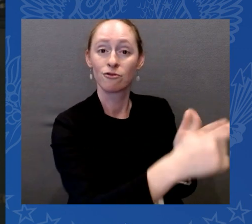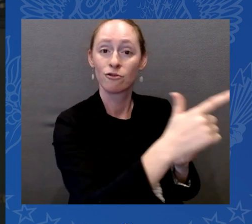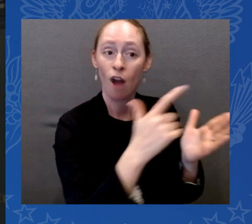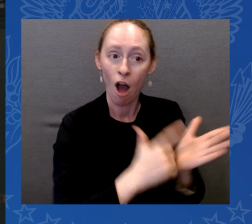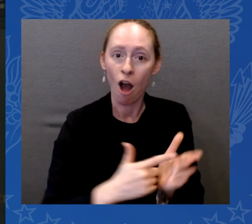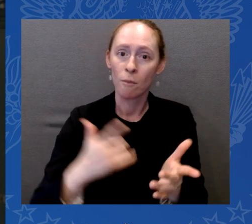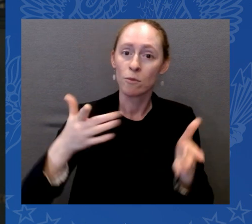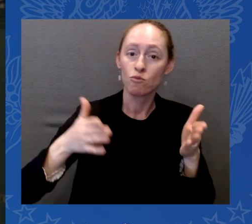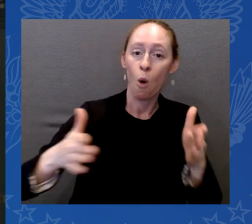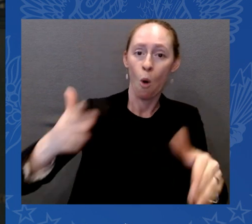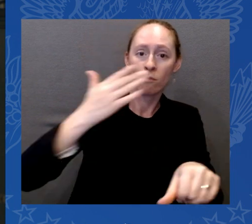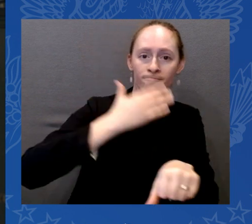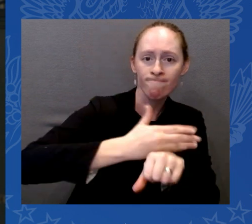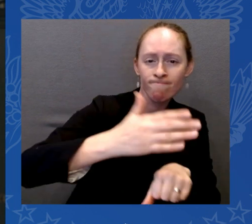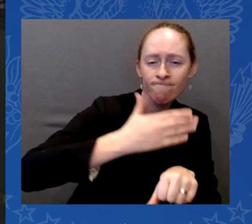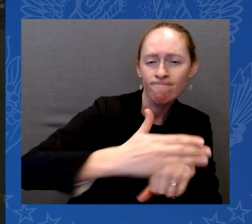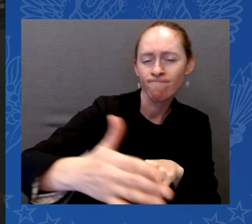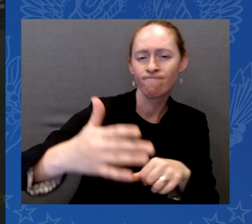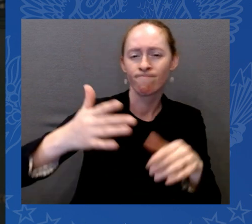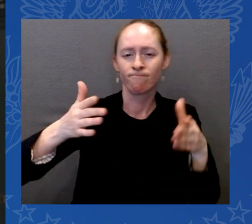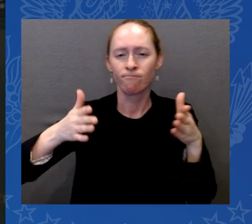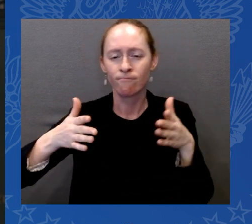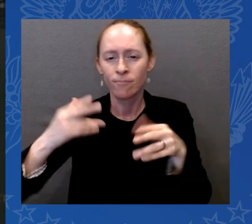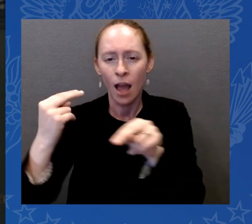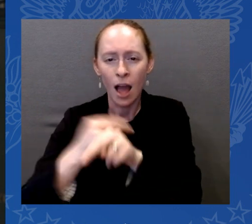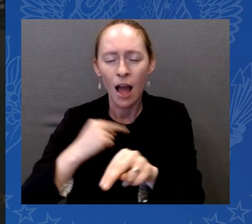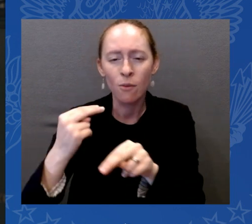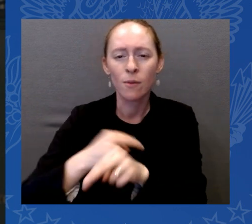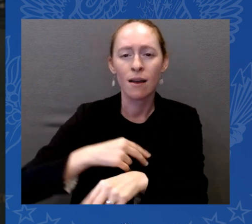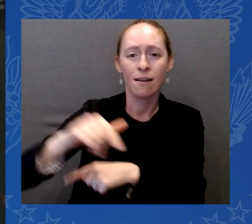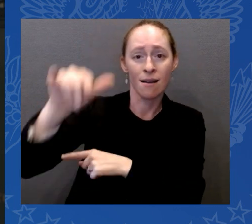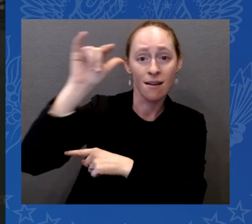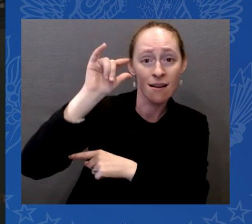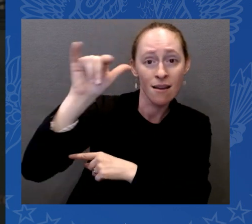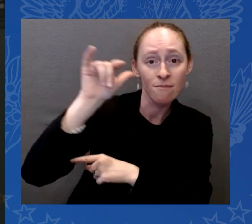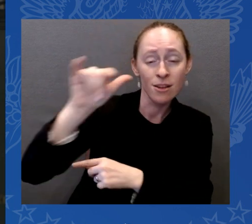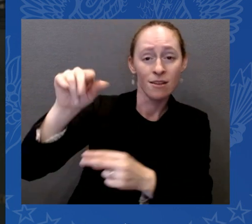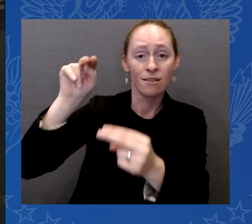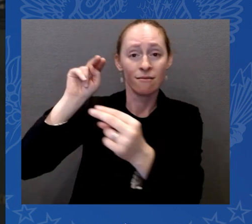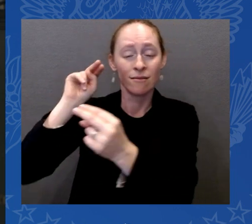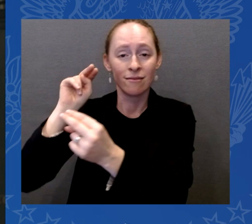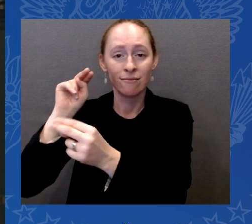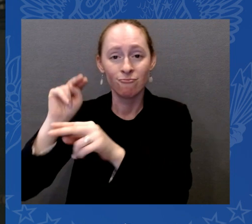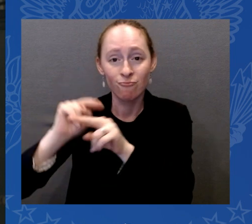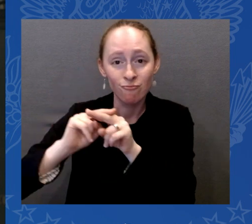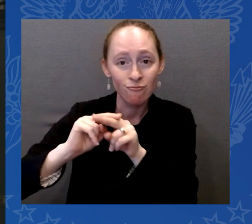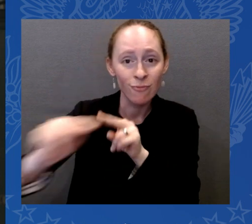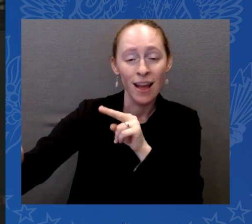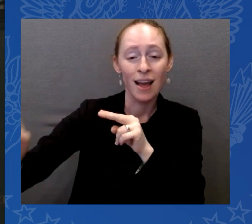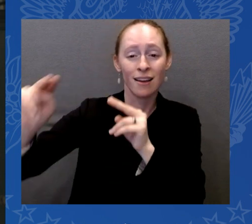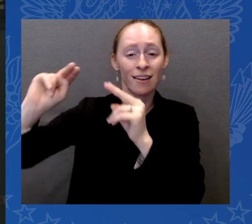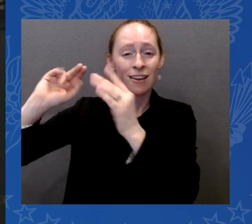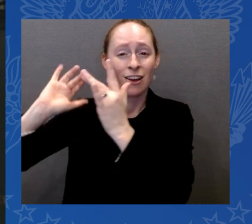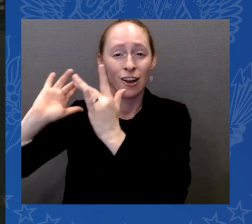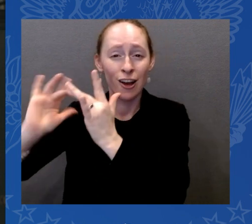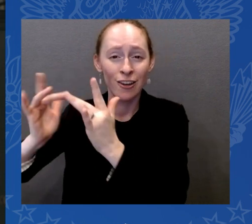high-speed Internet to every community; eliminate every lead pipe over the next 10 years go- in every home, in every school.